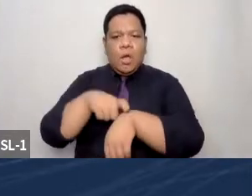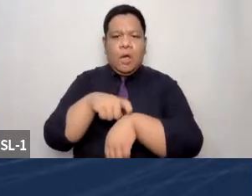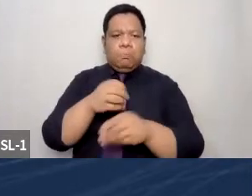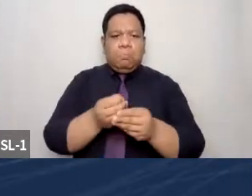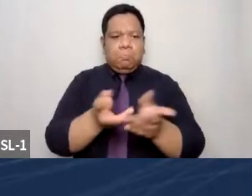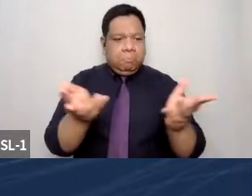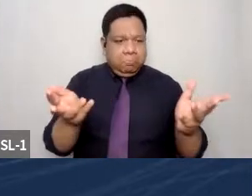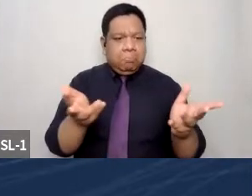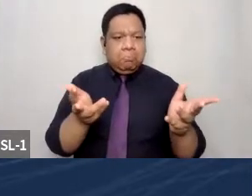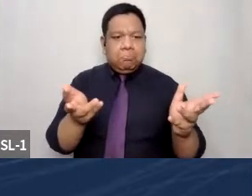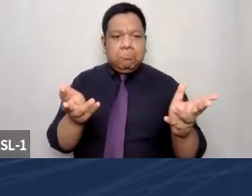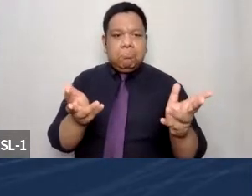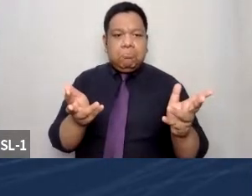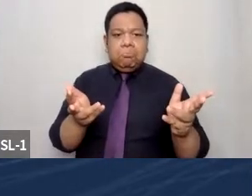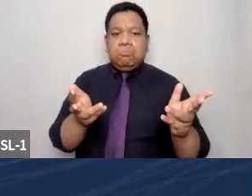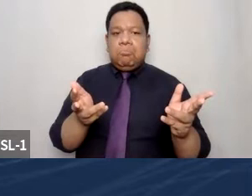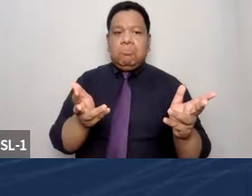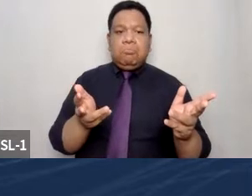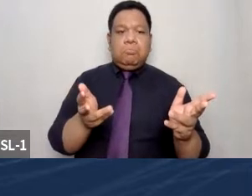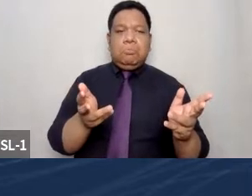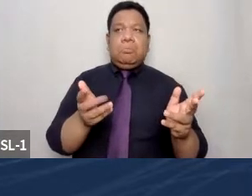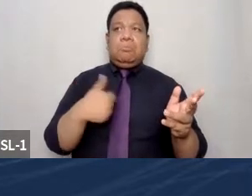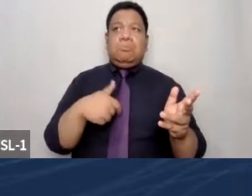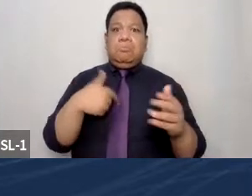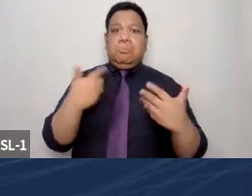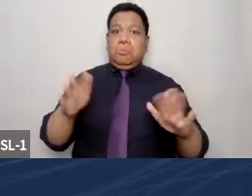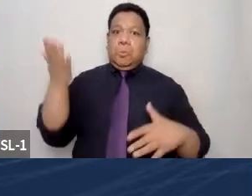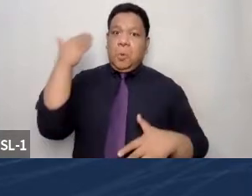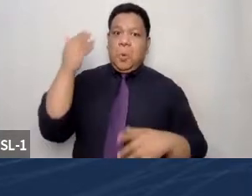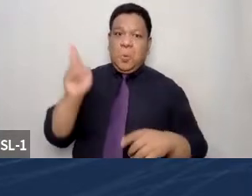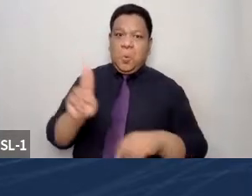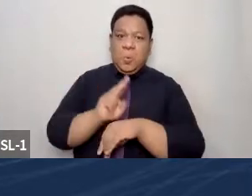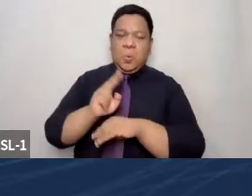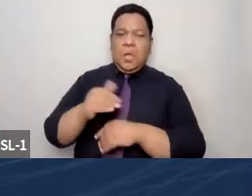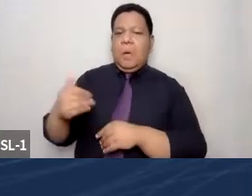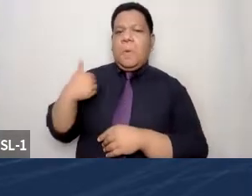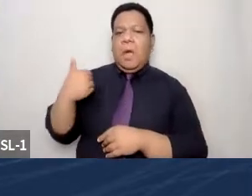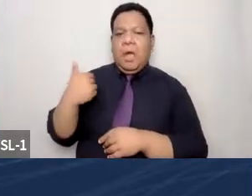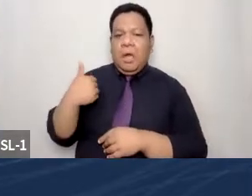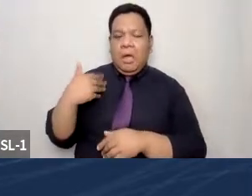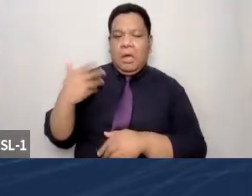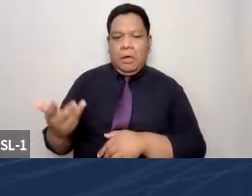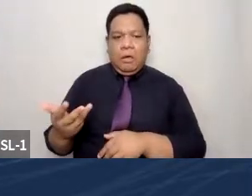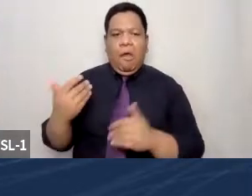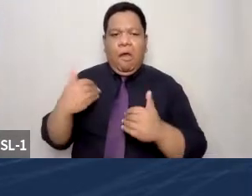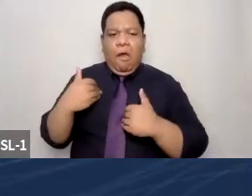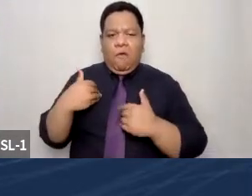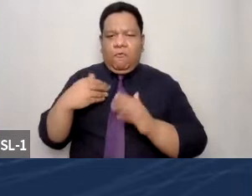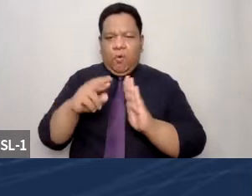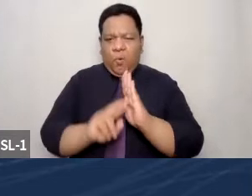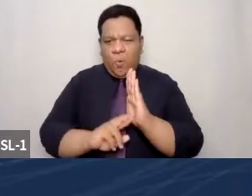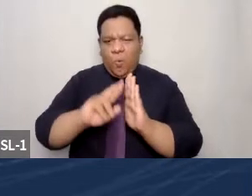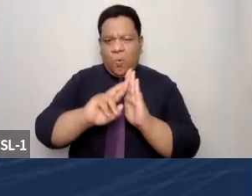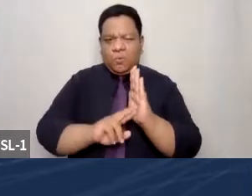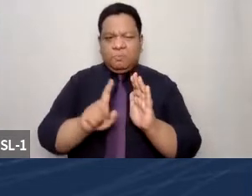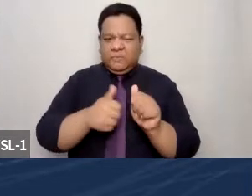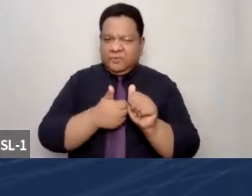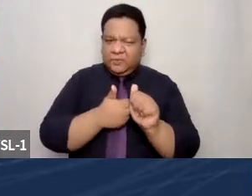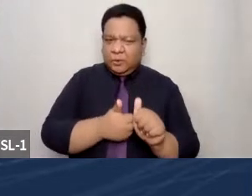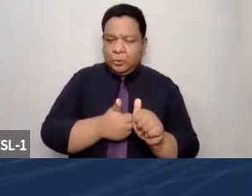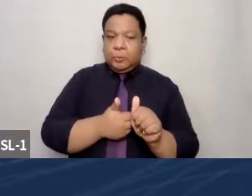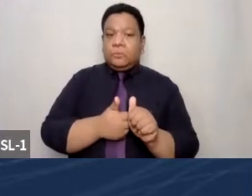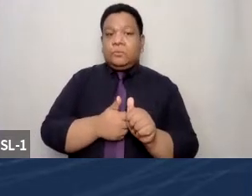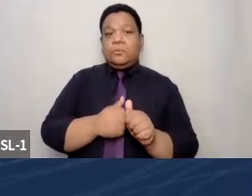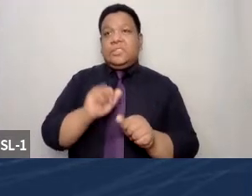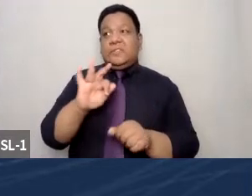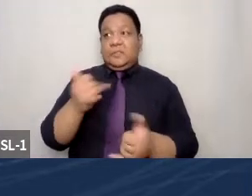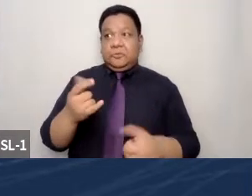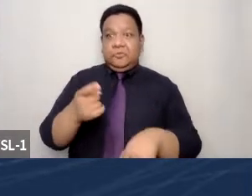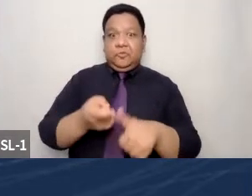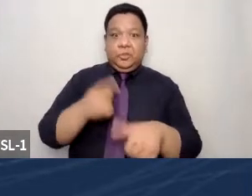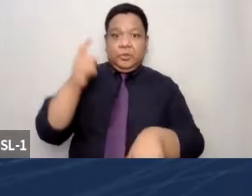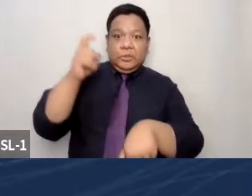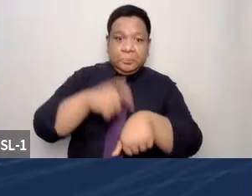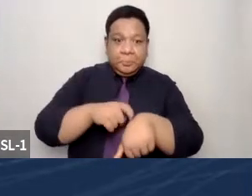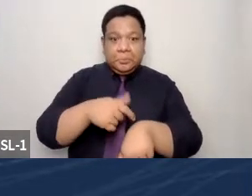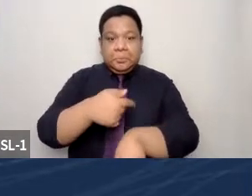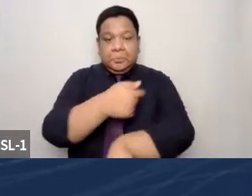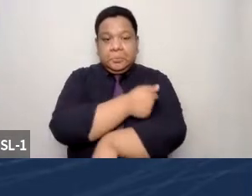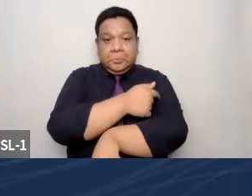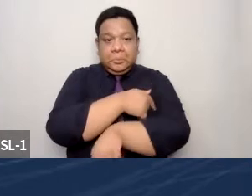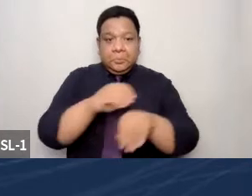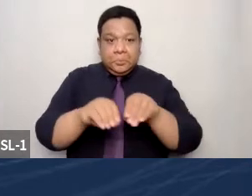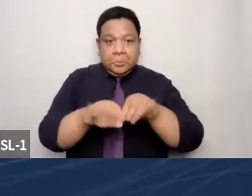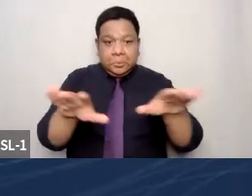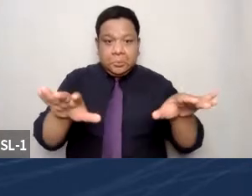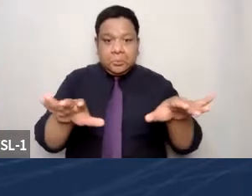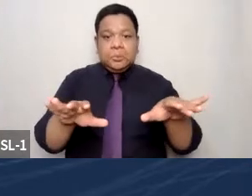We haven’t used this before and there are measures that we need to implement since this is the first time that we are rolling out a vaccination with this type of vaccine.